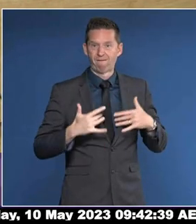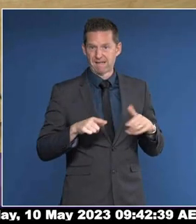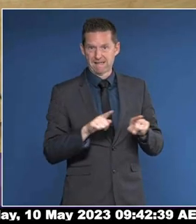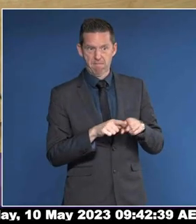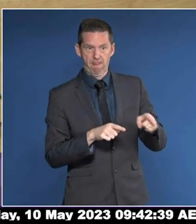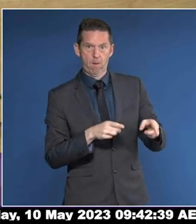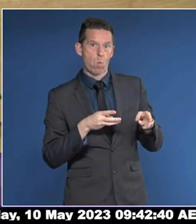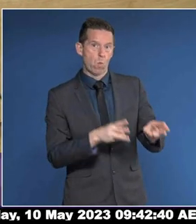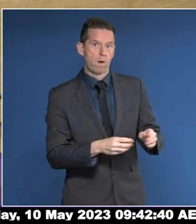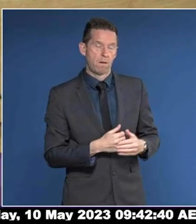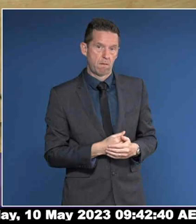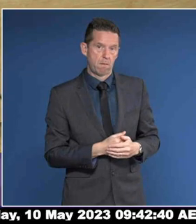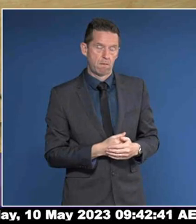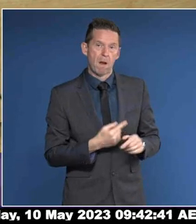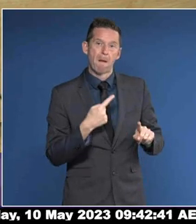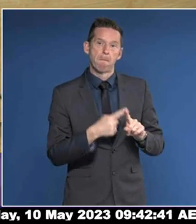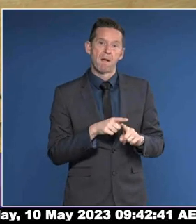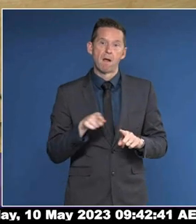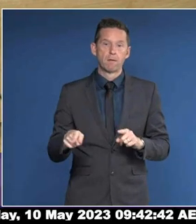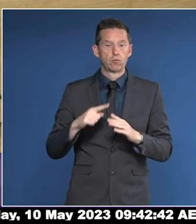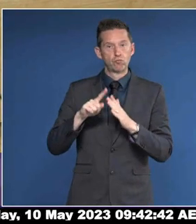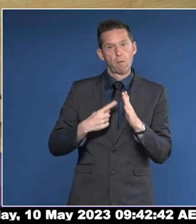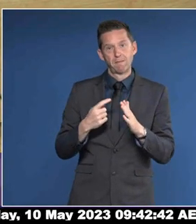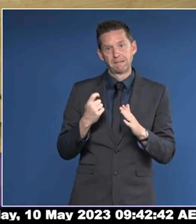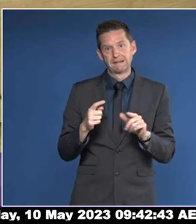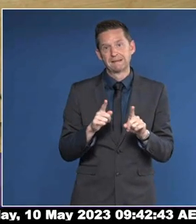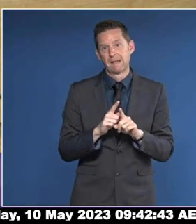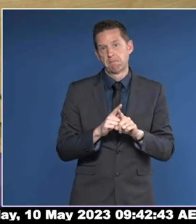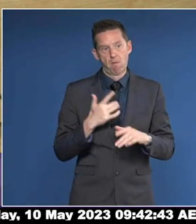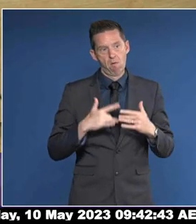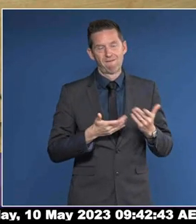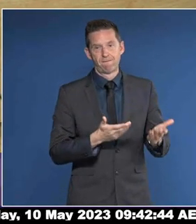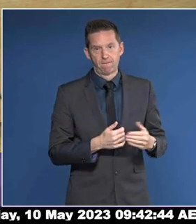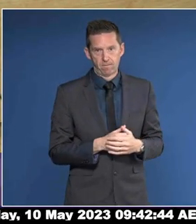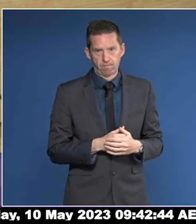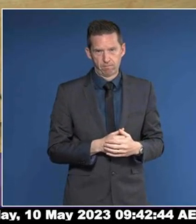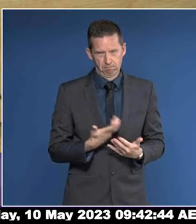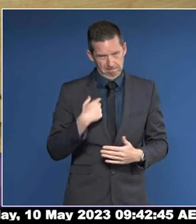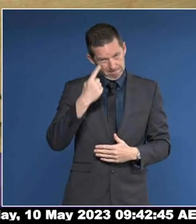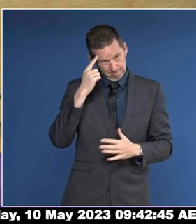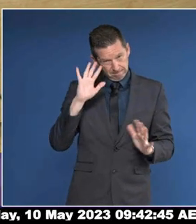younger brother lived in those same circumstances, would not an observation of a